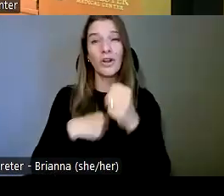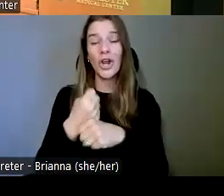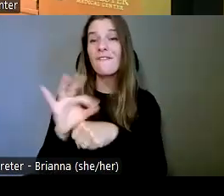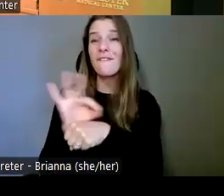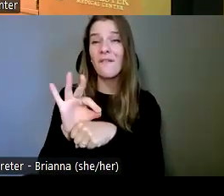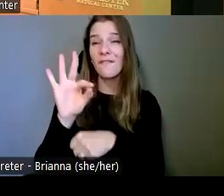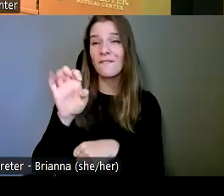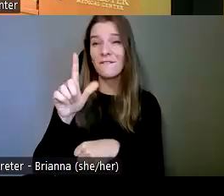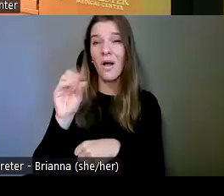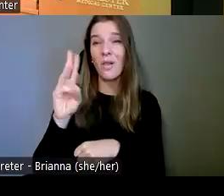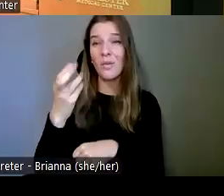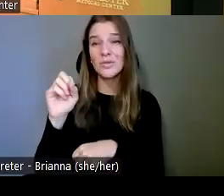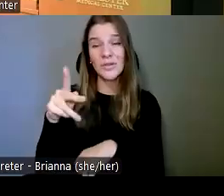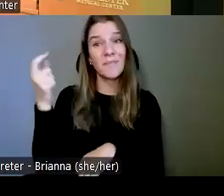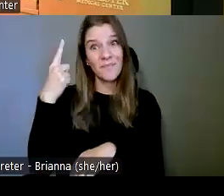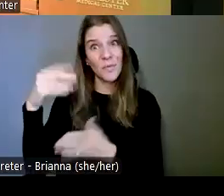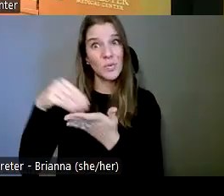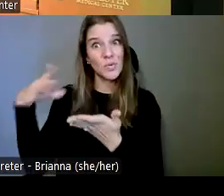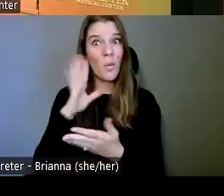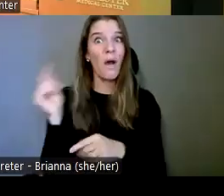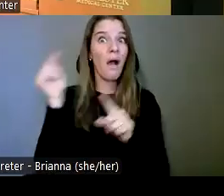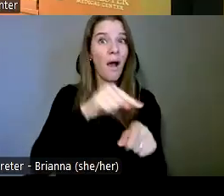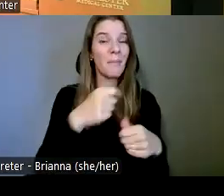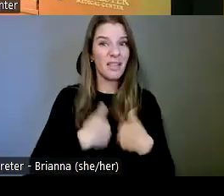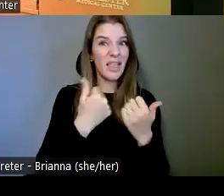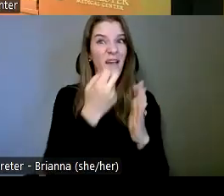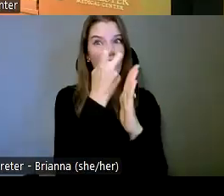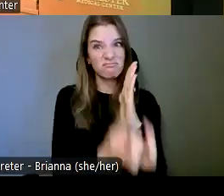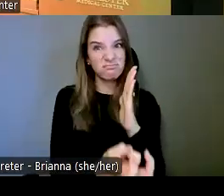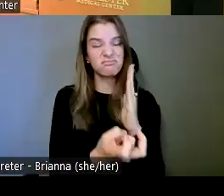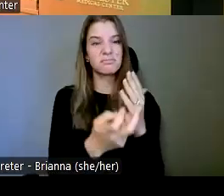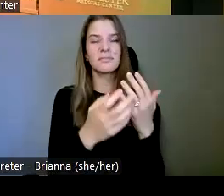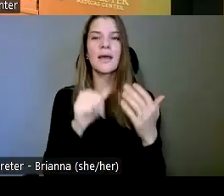come and live and sort of truly immerse themselves and this is their priority not a distraction but